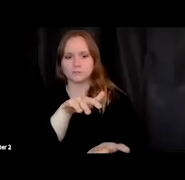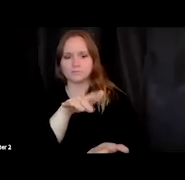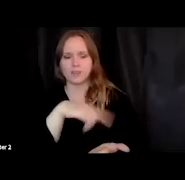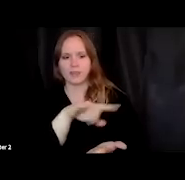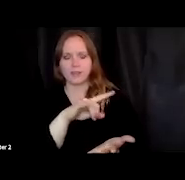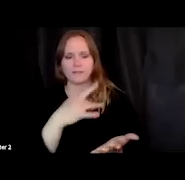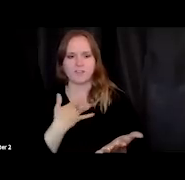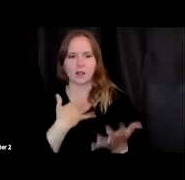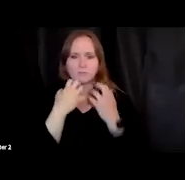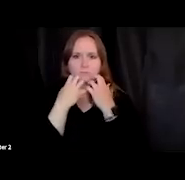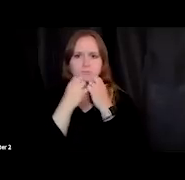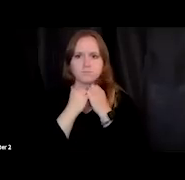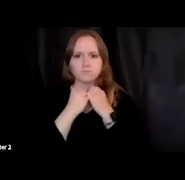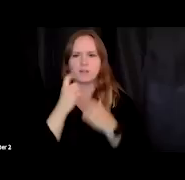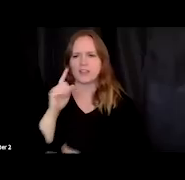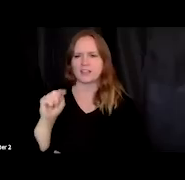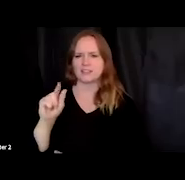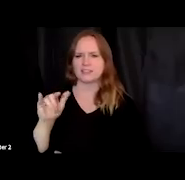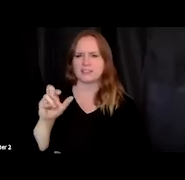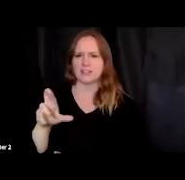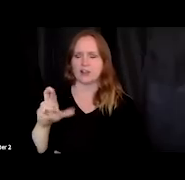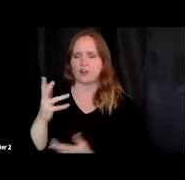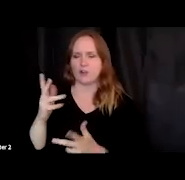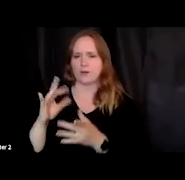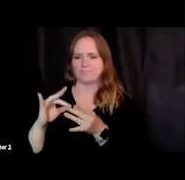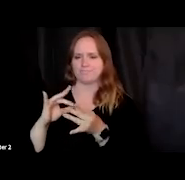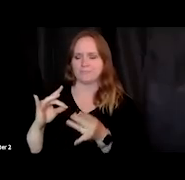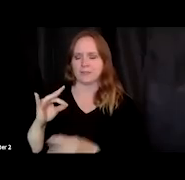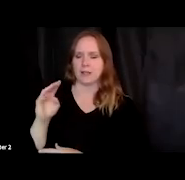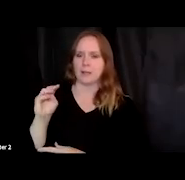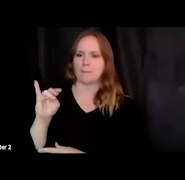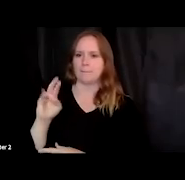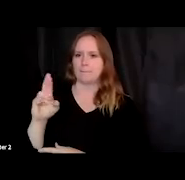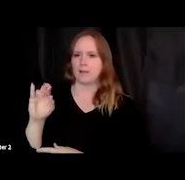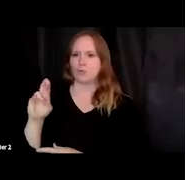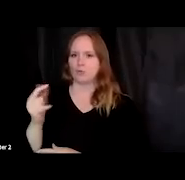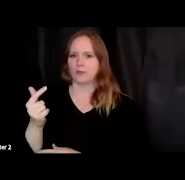that in the previous slide, mirroring their languages. What we shouldn't do is enable the behavior